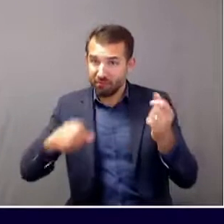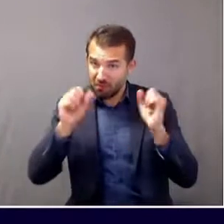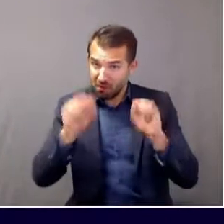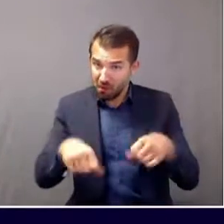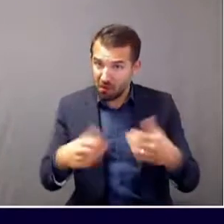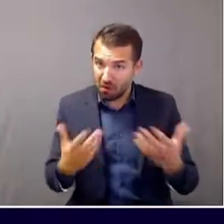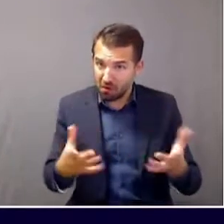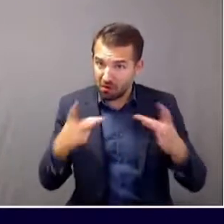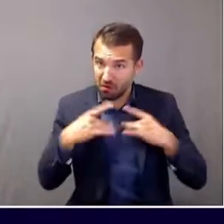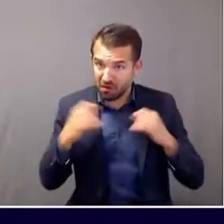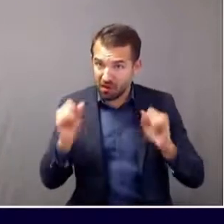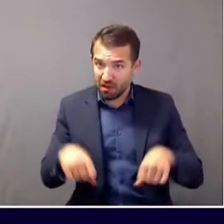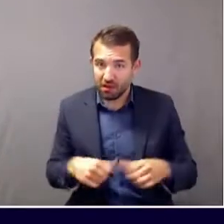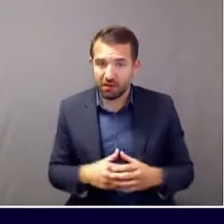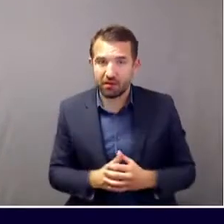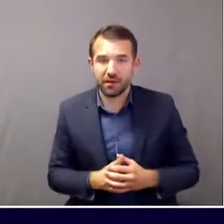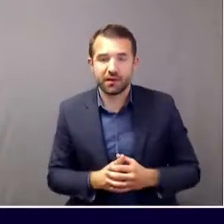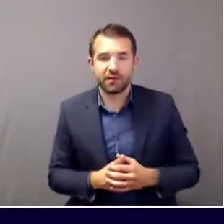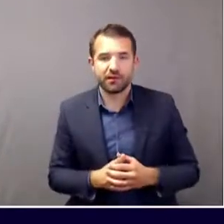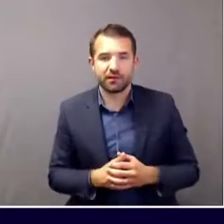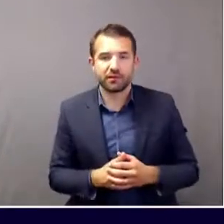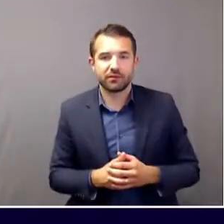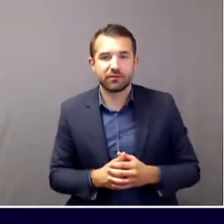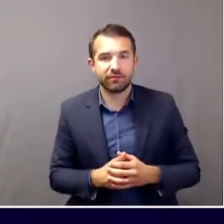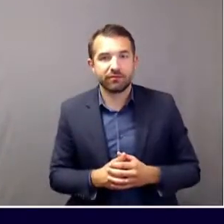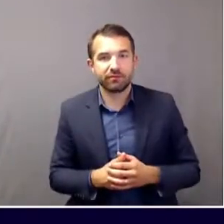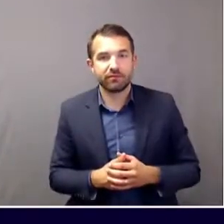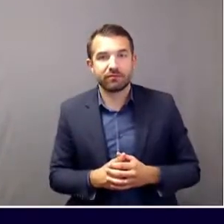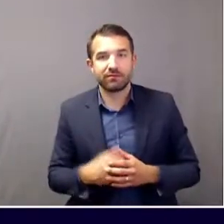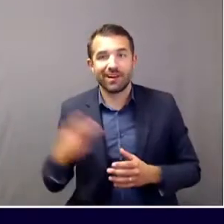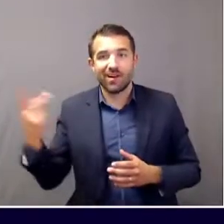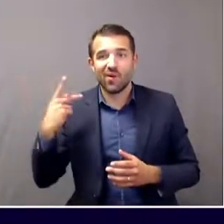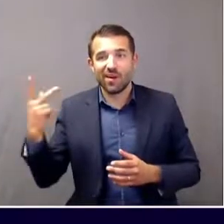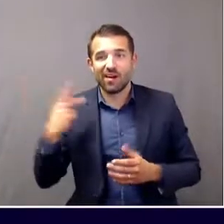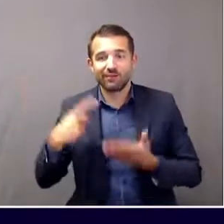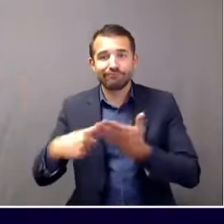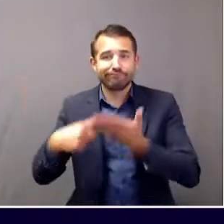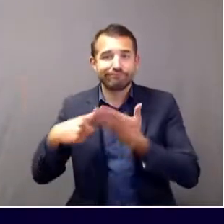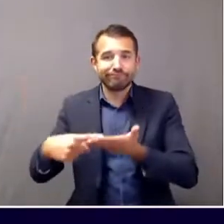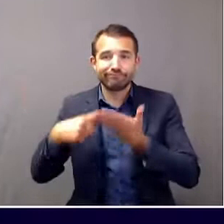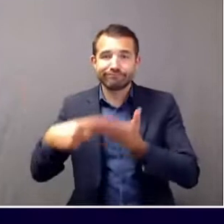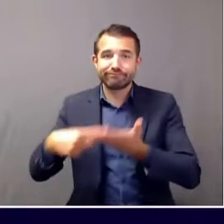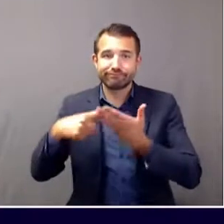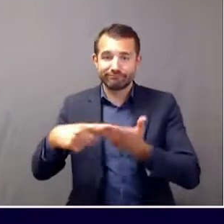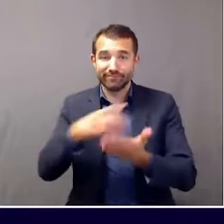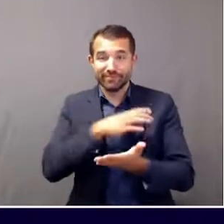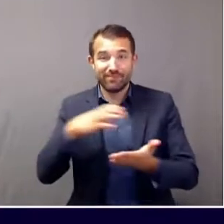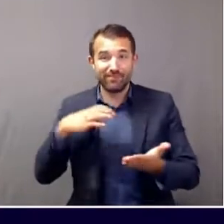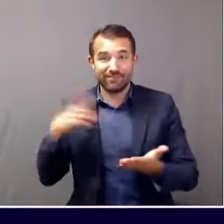I'll turn it over to the commissioner sure I'll begin by